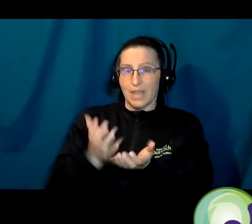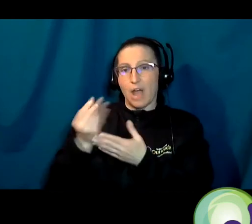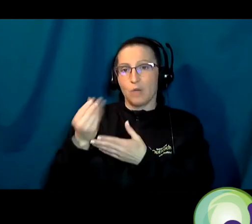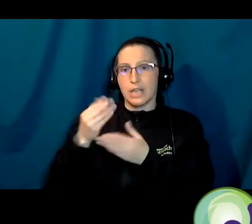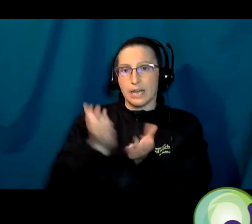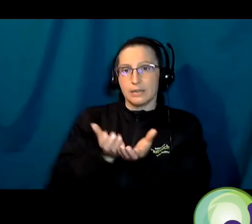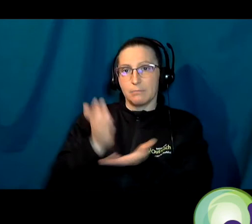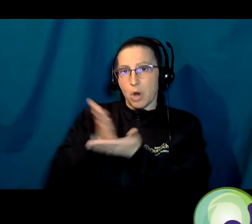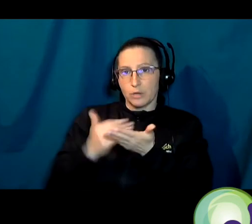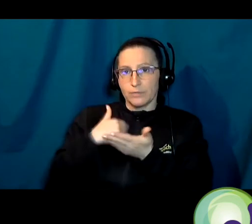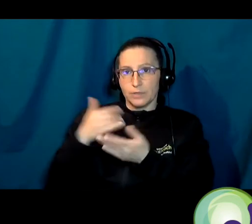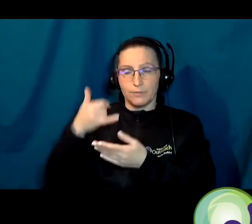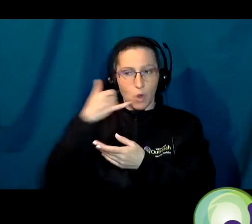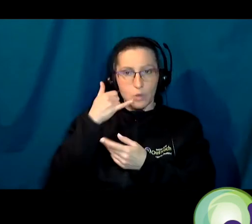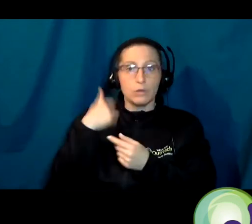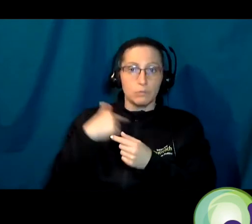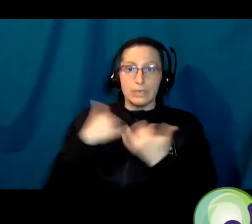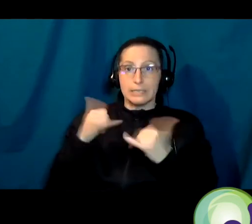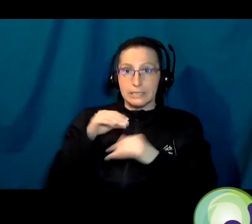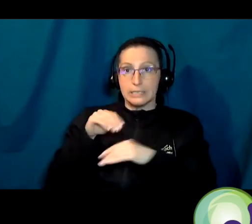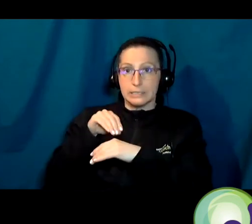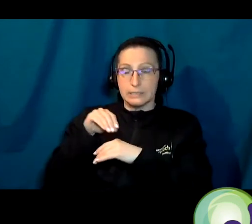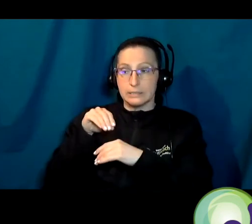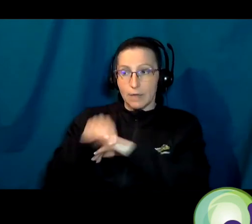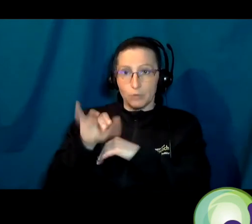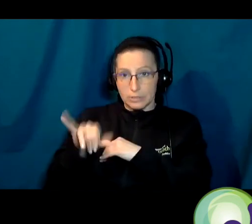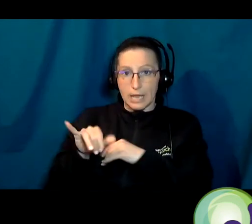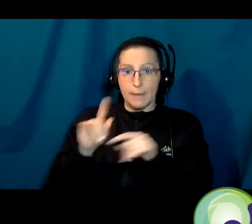influence in that market. Although the market is smaller now.